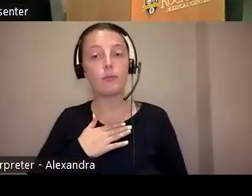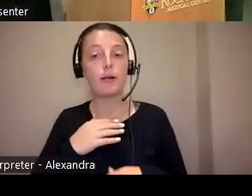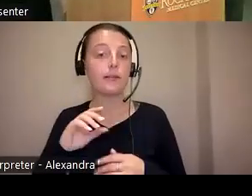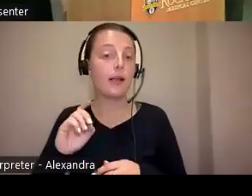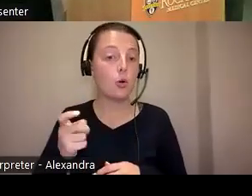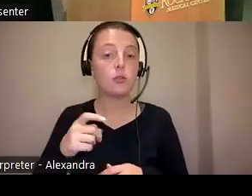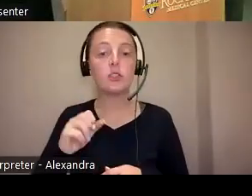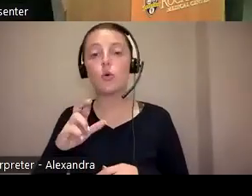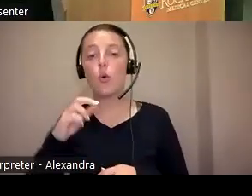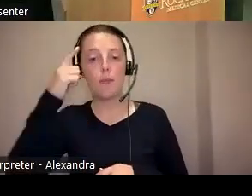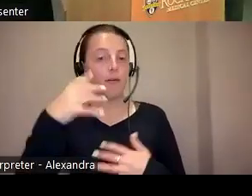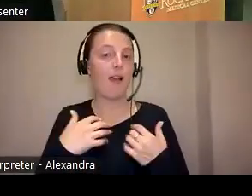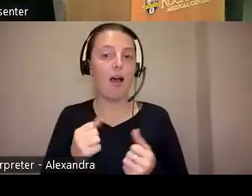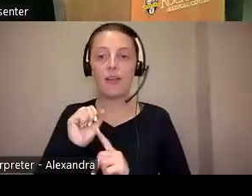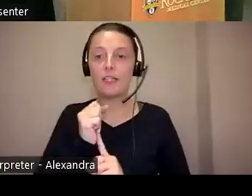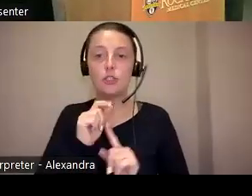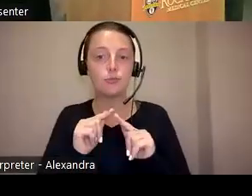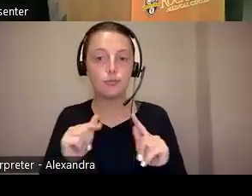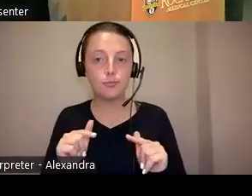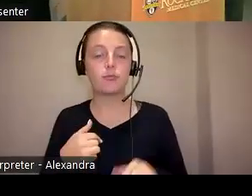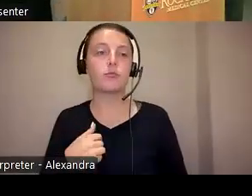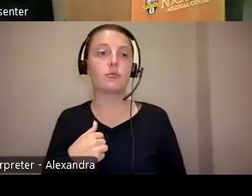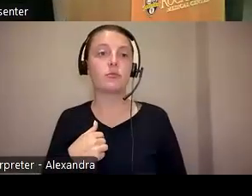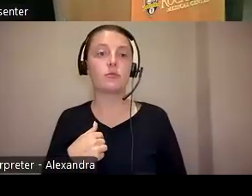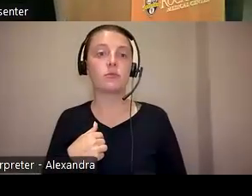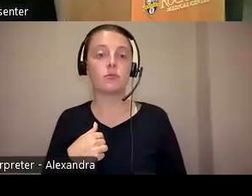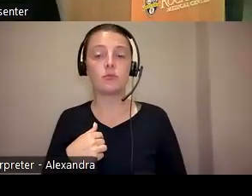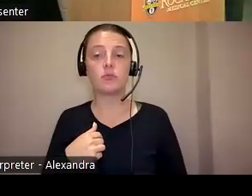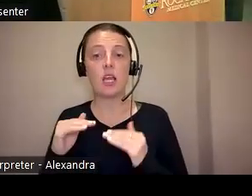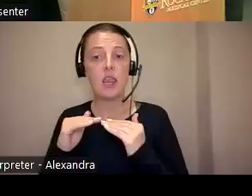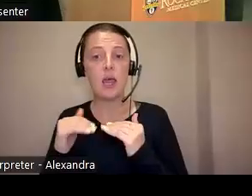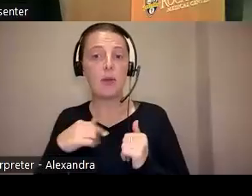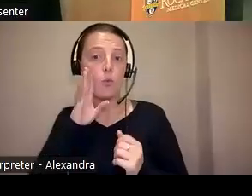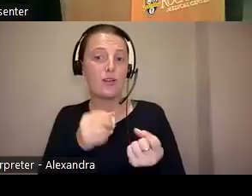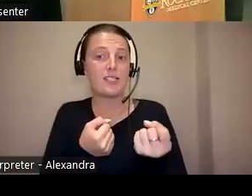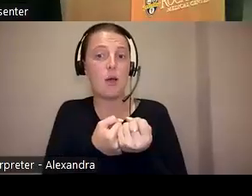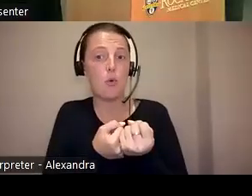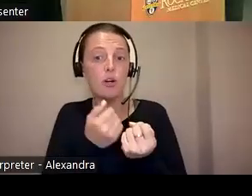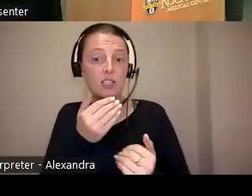people's progress towards recovery and they do this through three basic contributions of peer